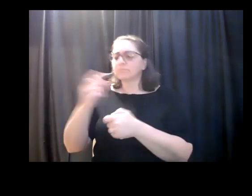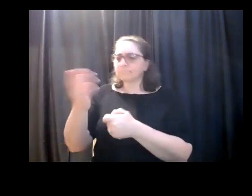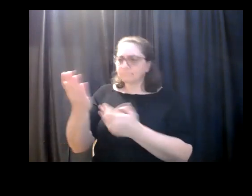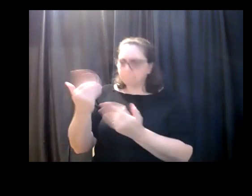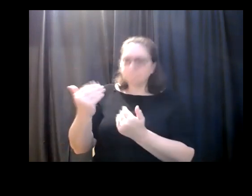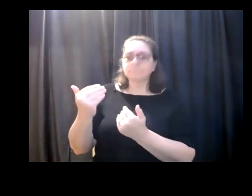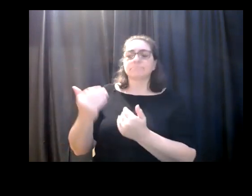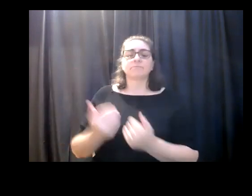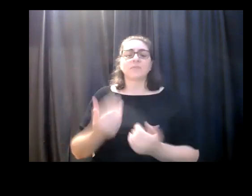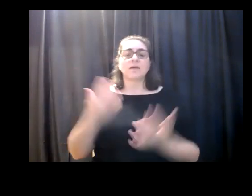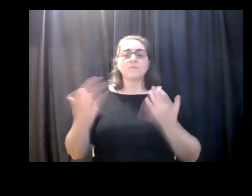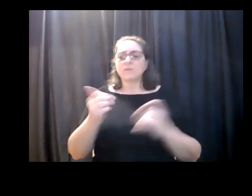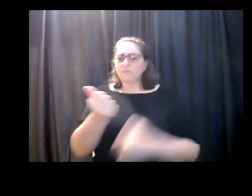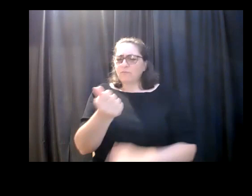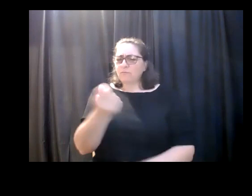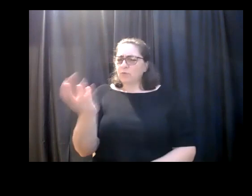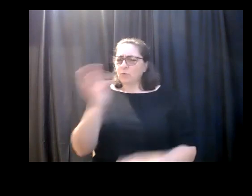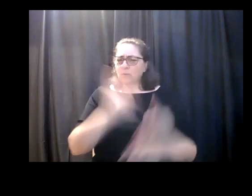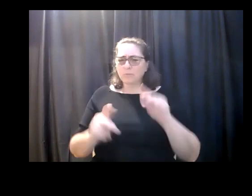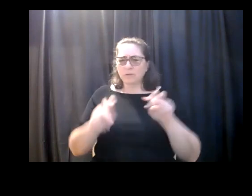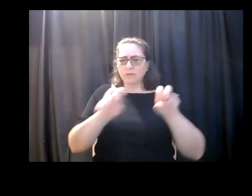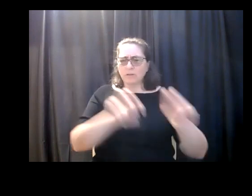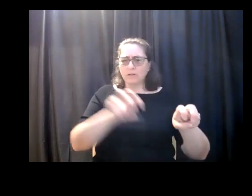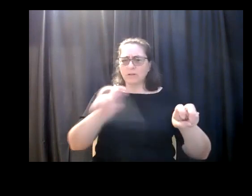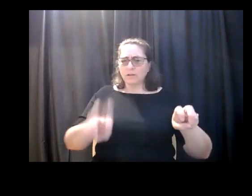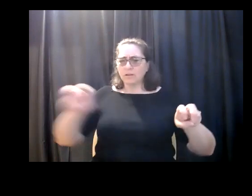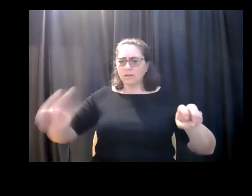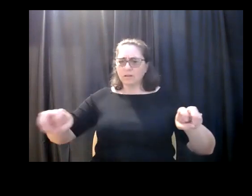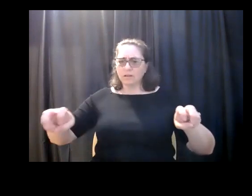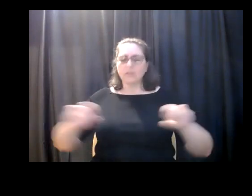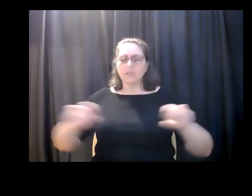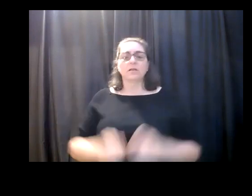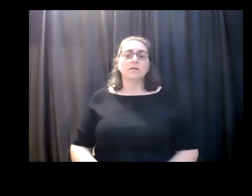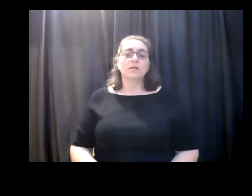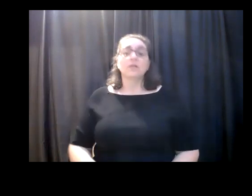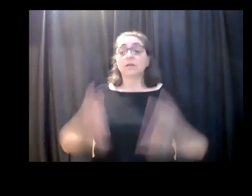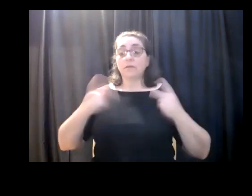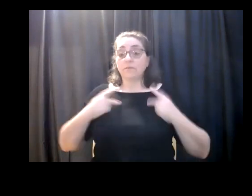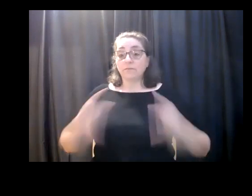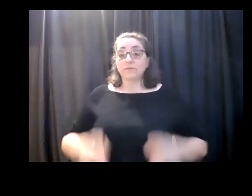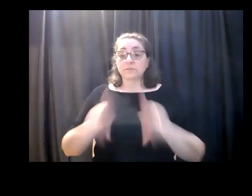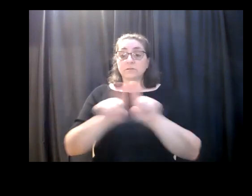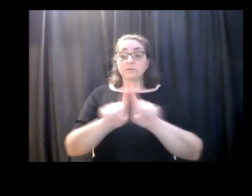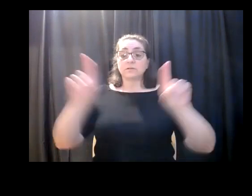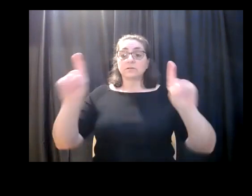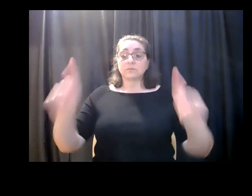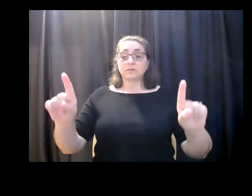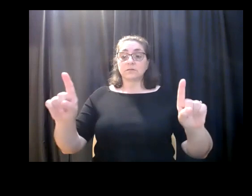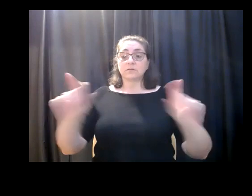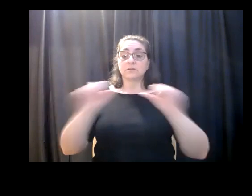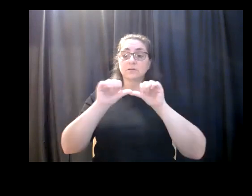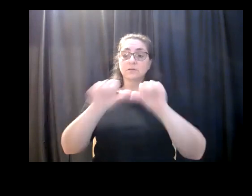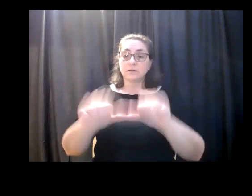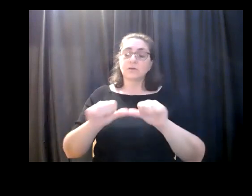The use of face masks, shields, and personal protective equipment, in many cases, eliminate the